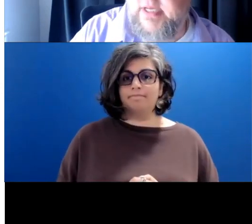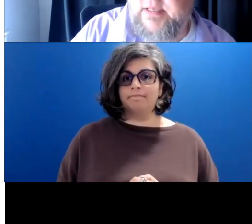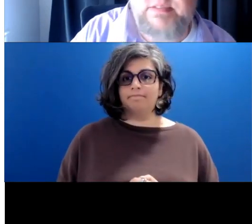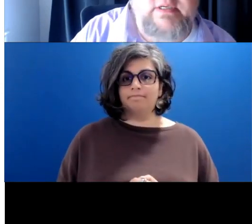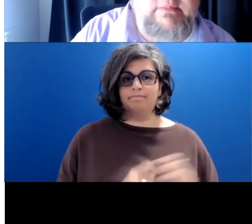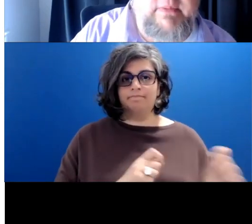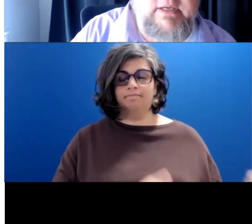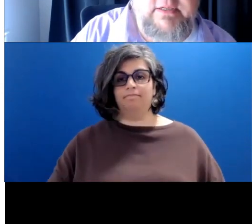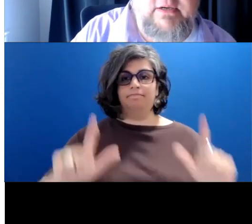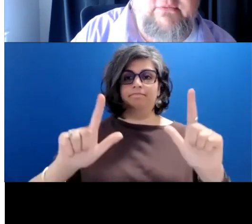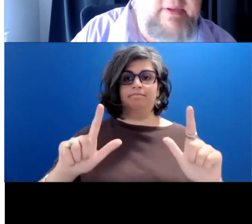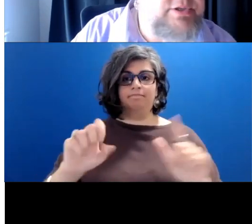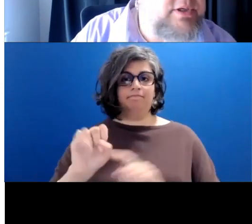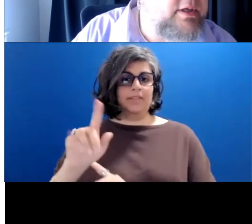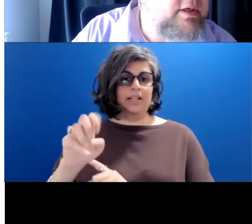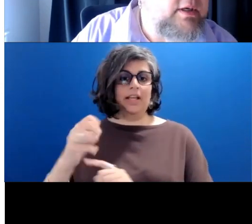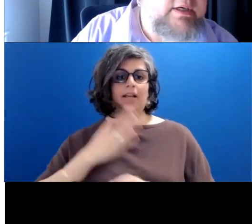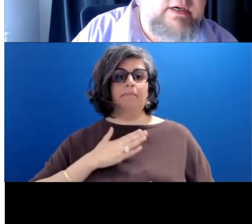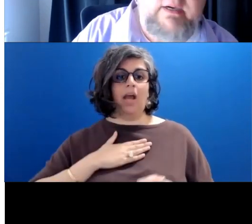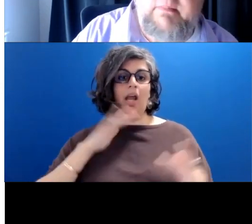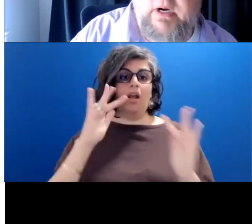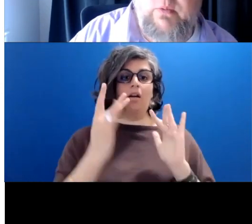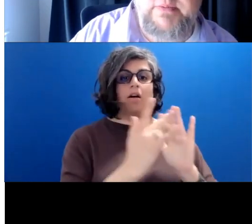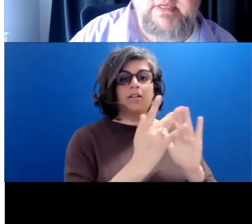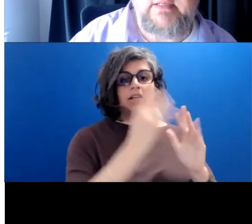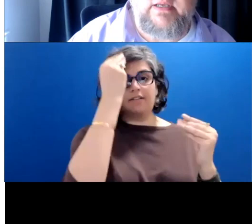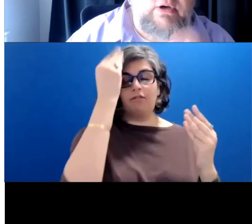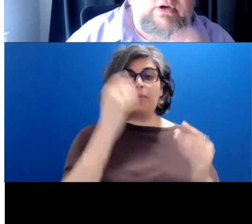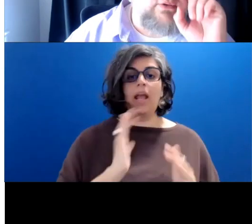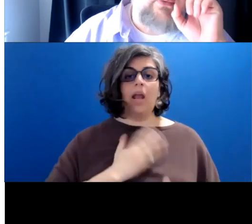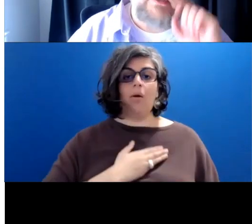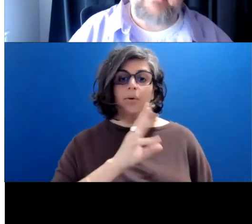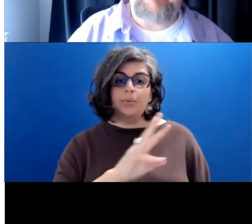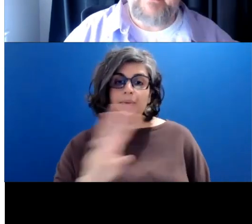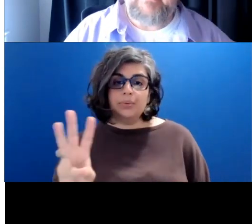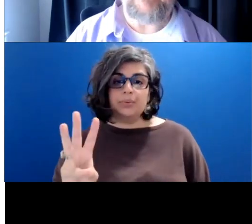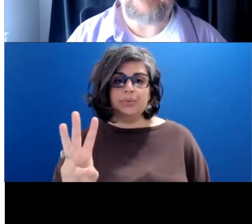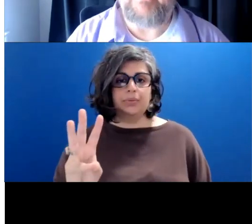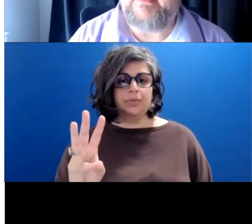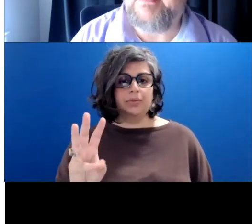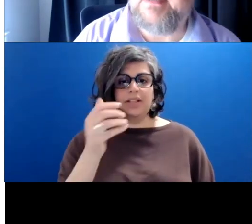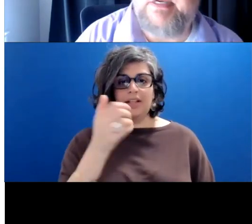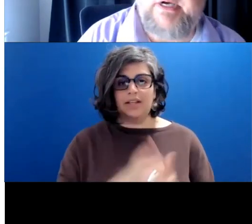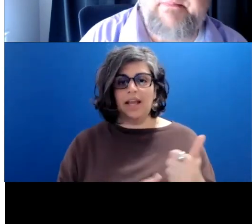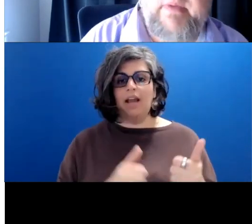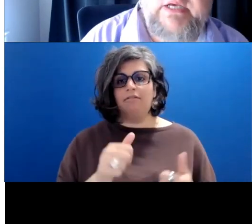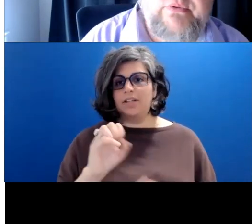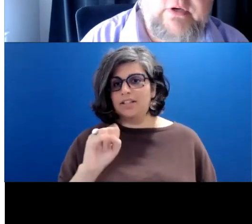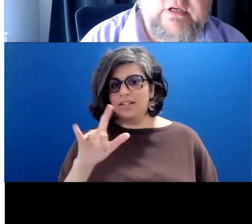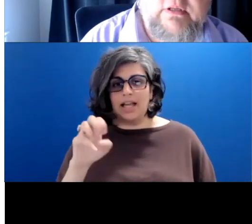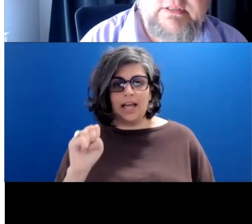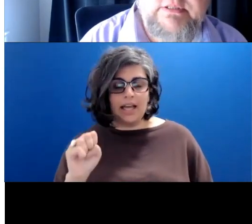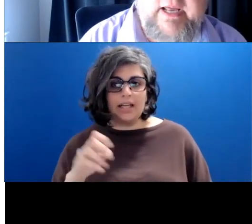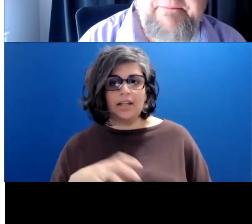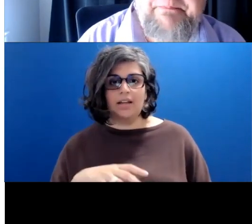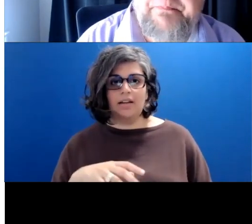which has my contact information. Our website is on all of slides as we've gone along today.